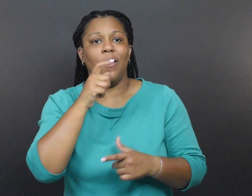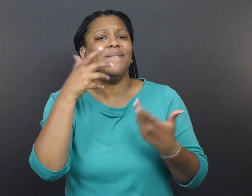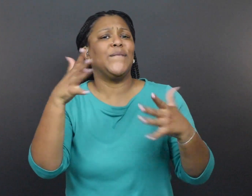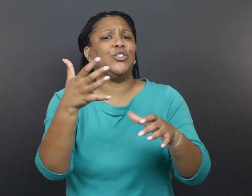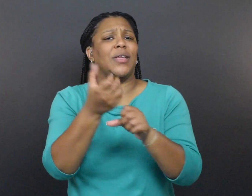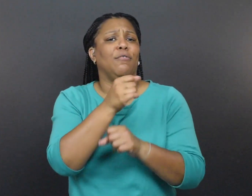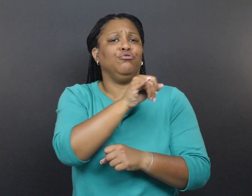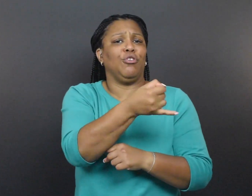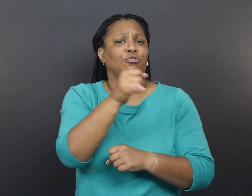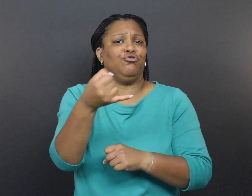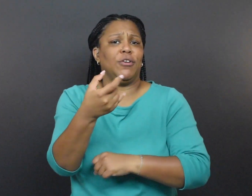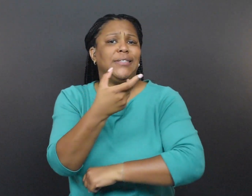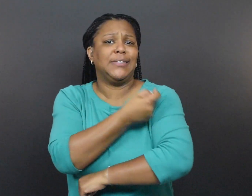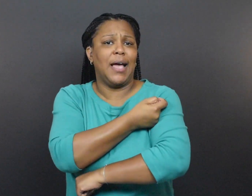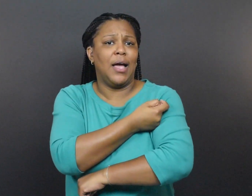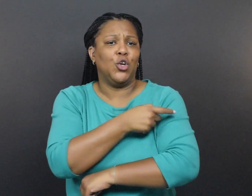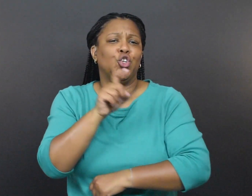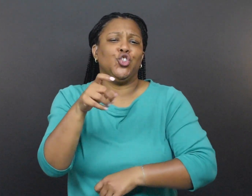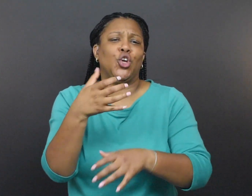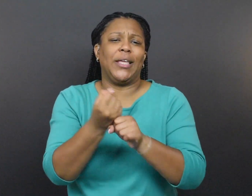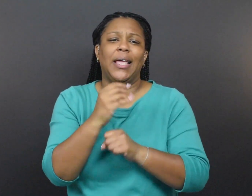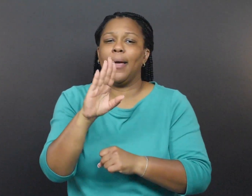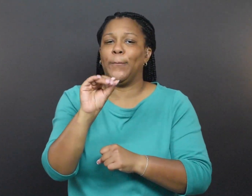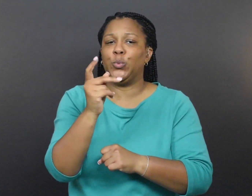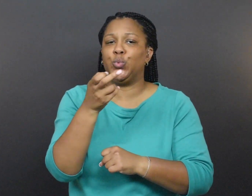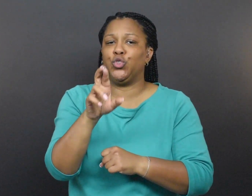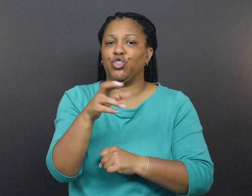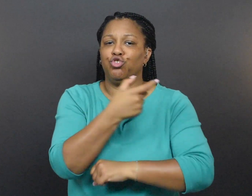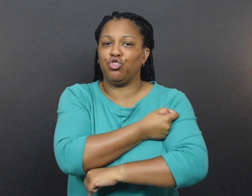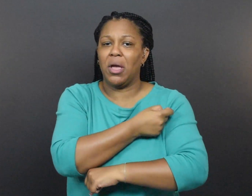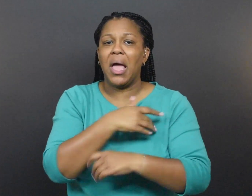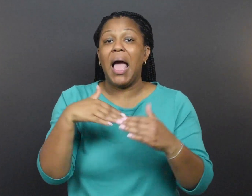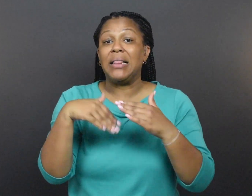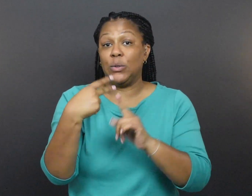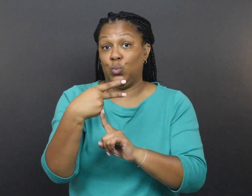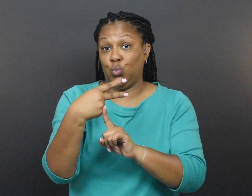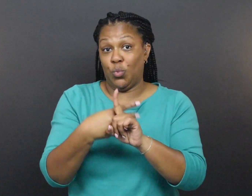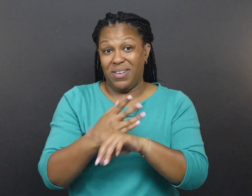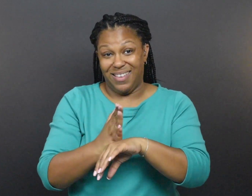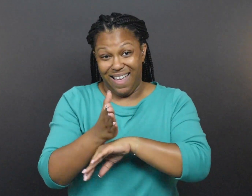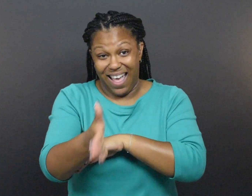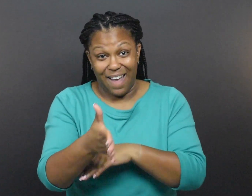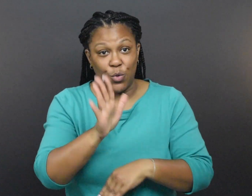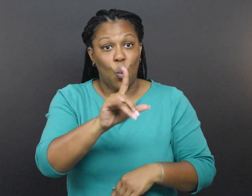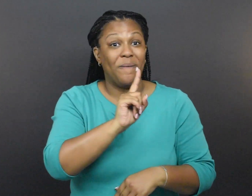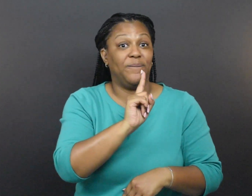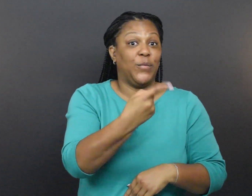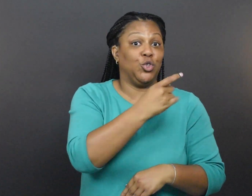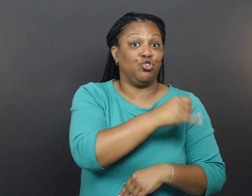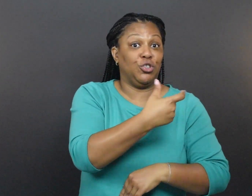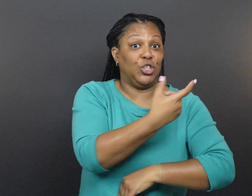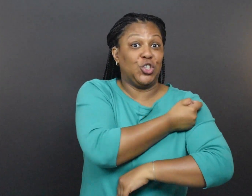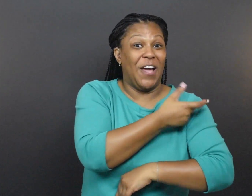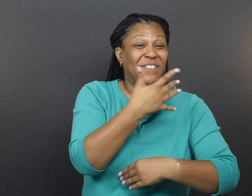Johnson & Johnson vaccine should get a booster shot at least 2 months after their single dose.